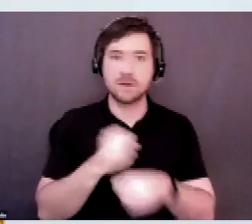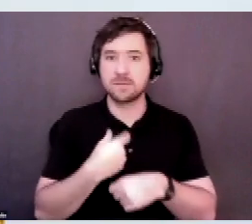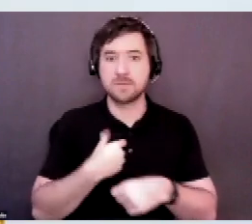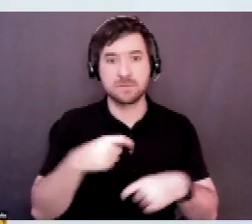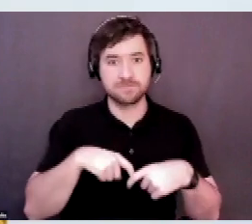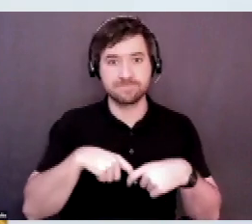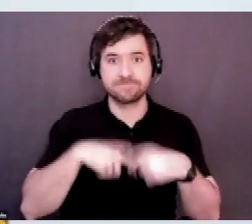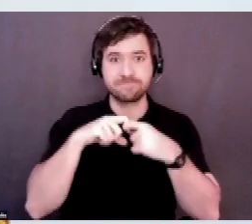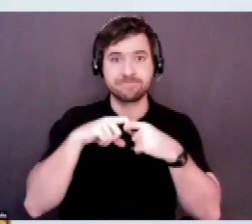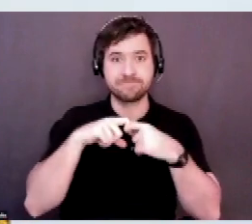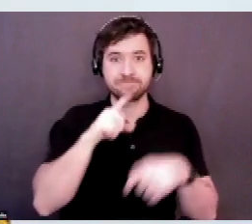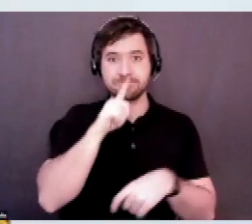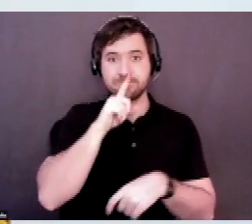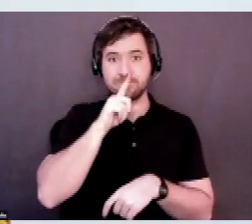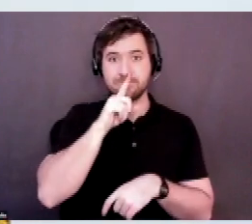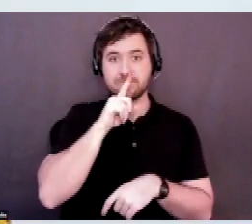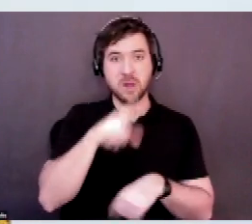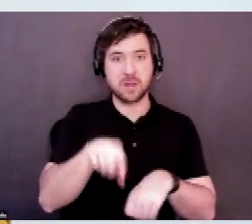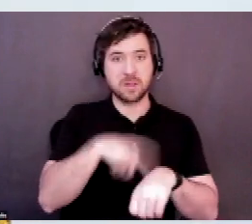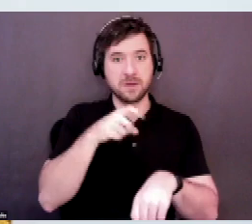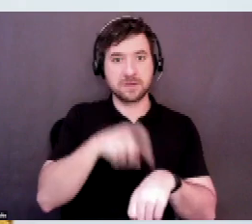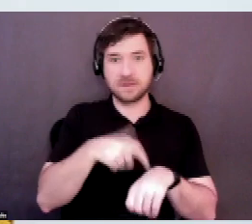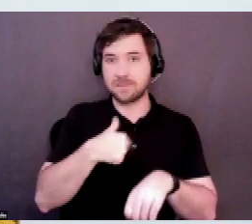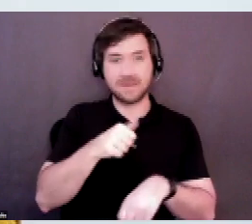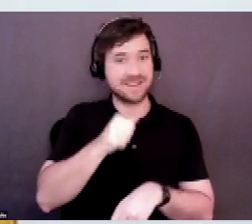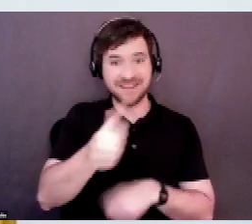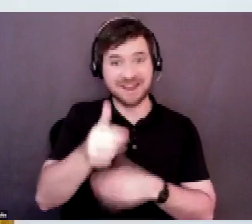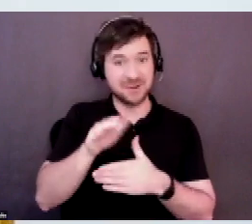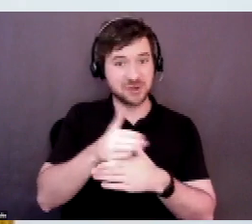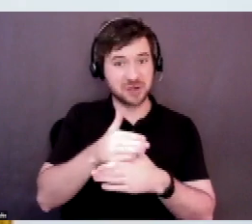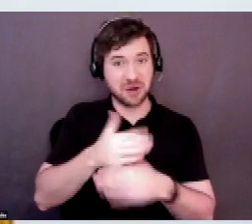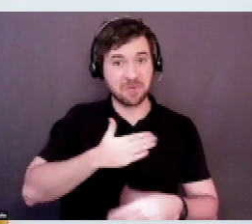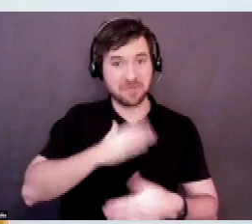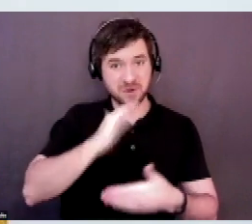she was going to be average size because that really hit me hard.